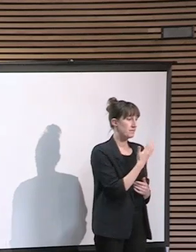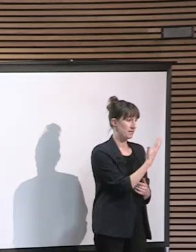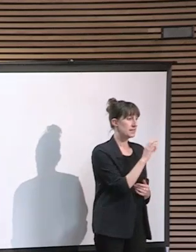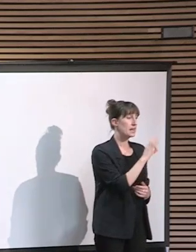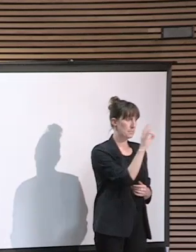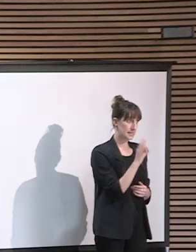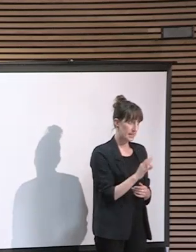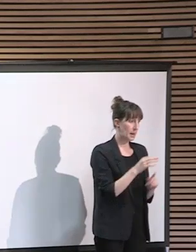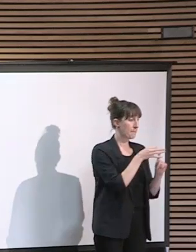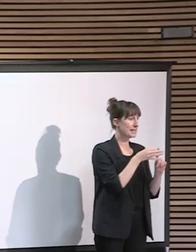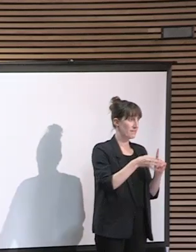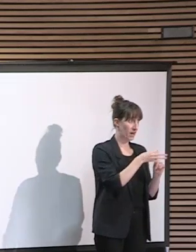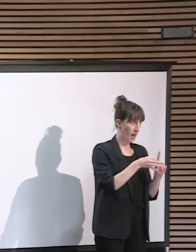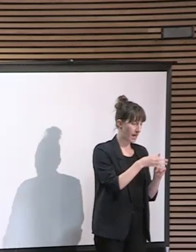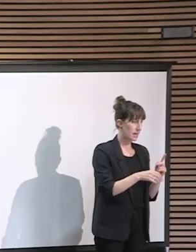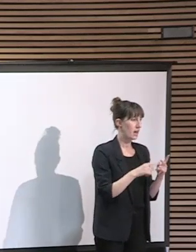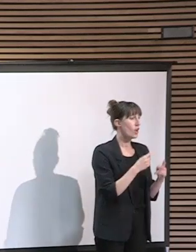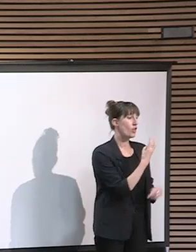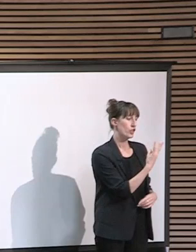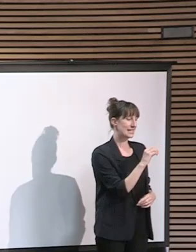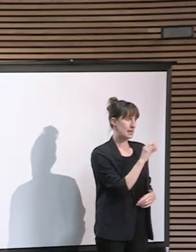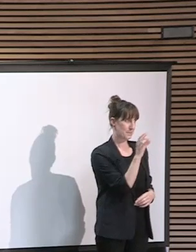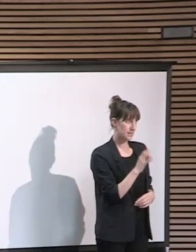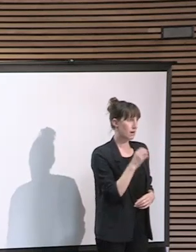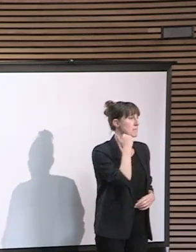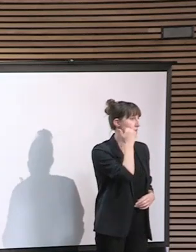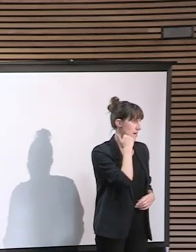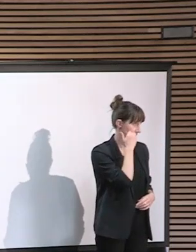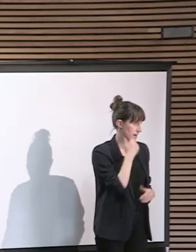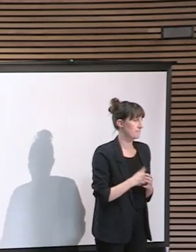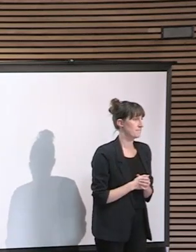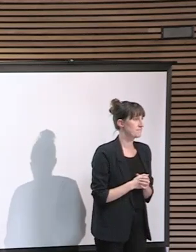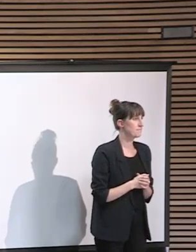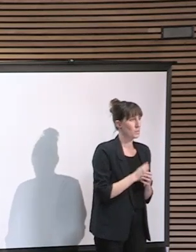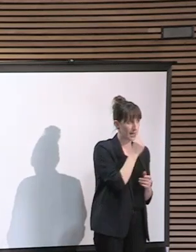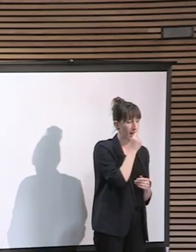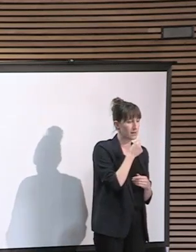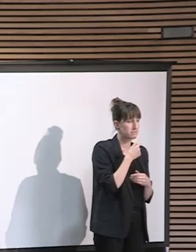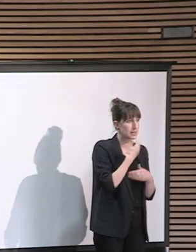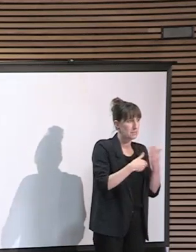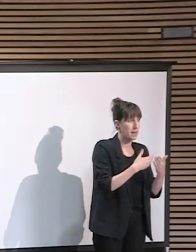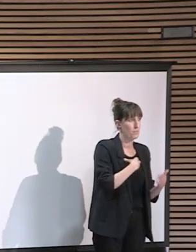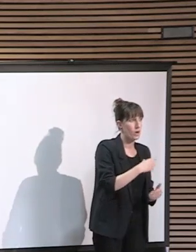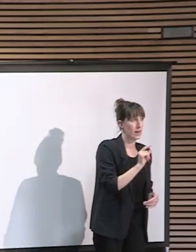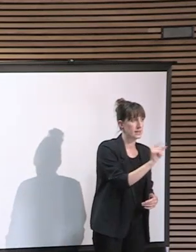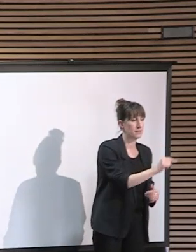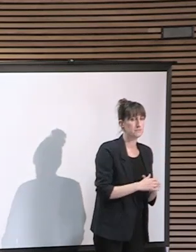around 50% of the cases of the identified as Pacific and 30%